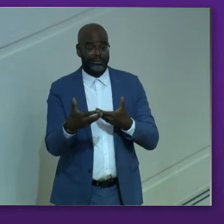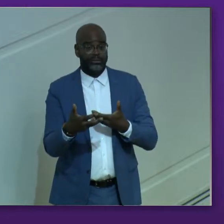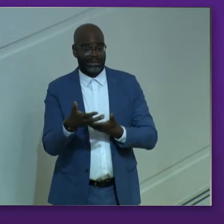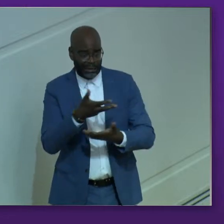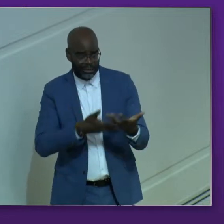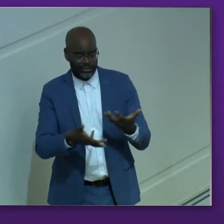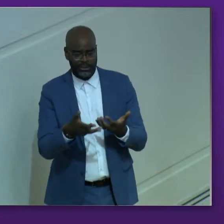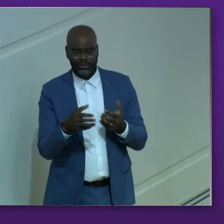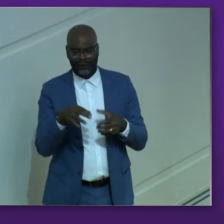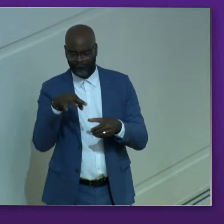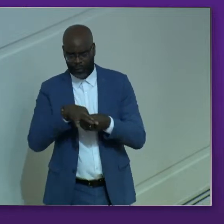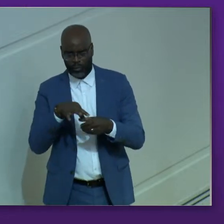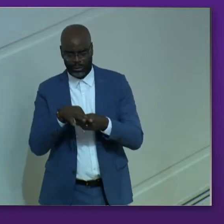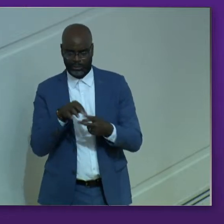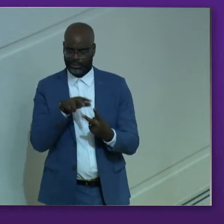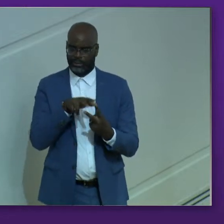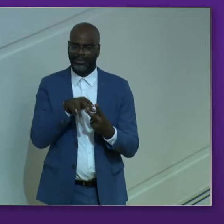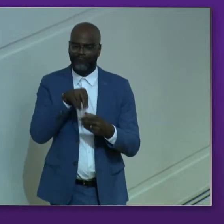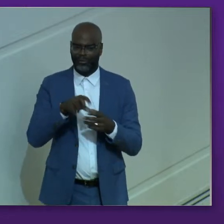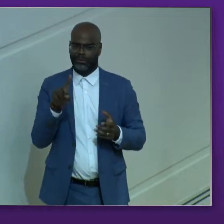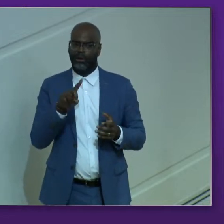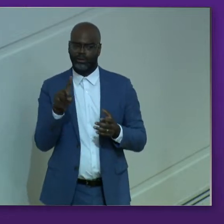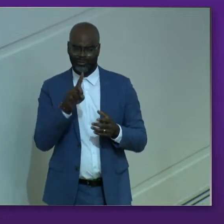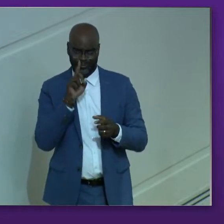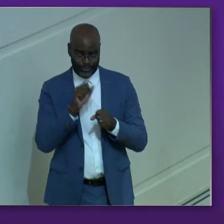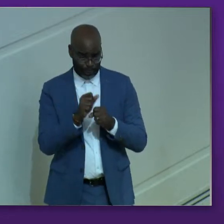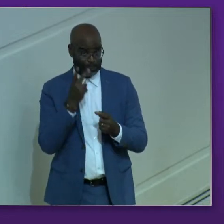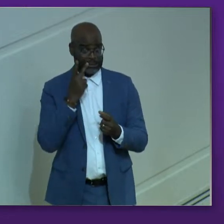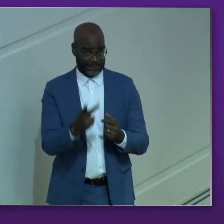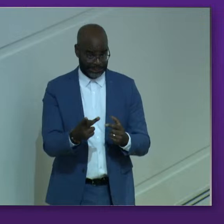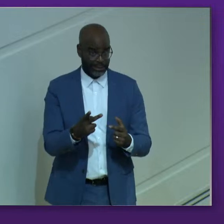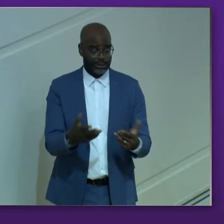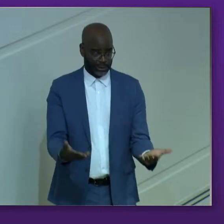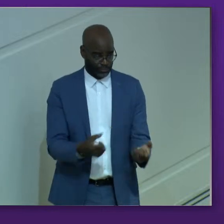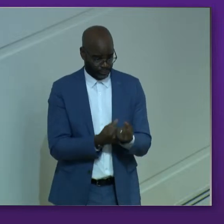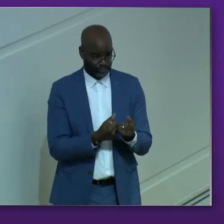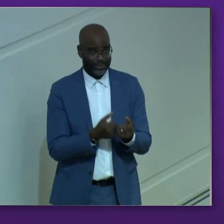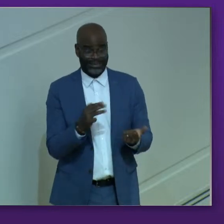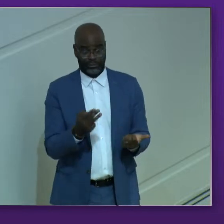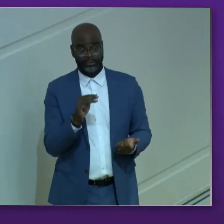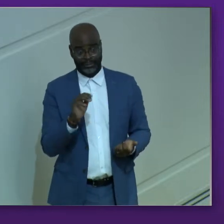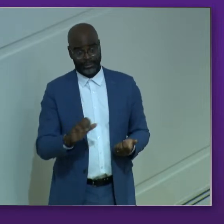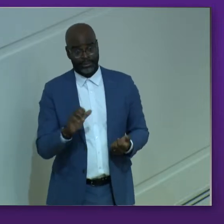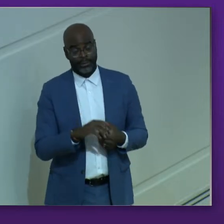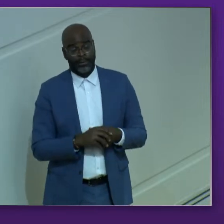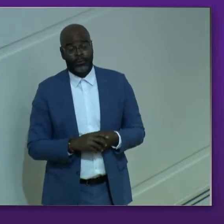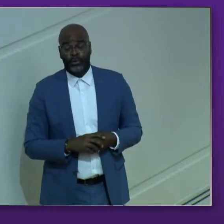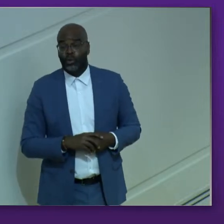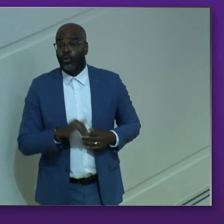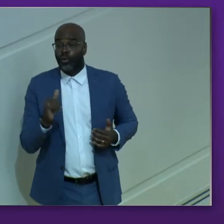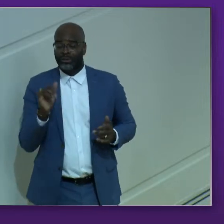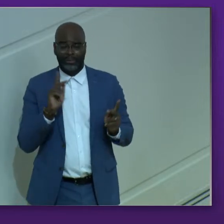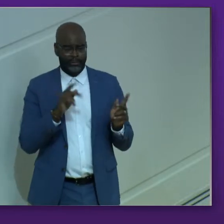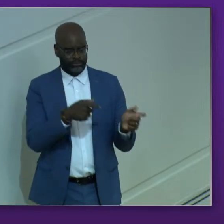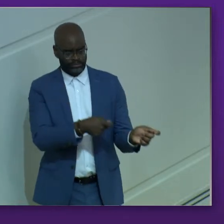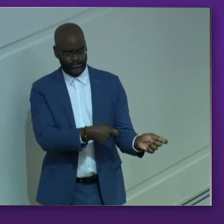THAT SPACE. I SEE SOME MC VOTES FOLKS. CIVIC ENGAGEMENT AND VOTING ARE